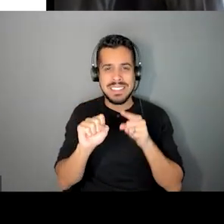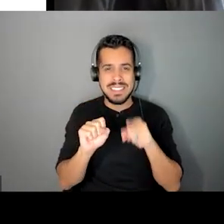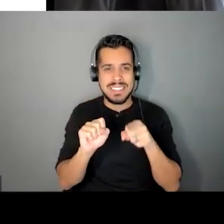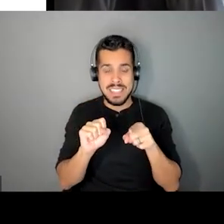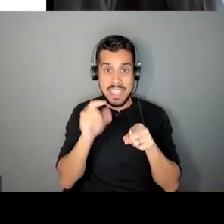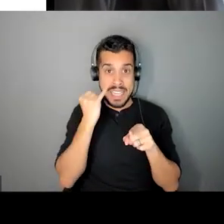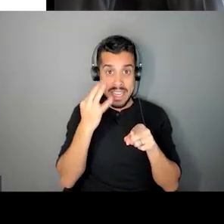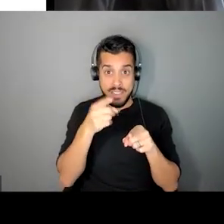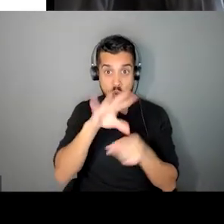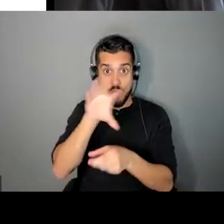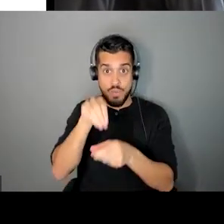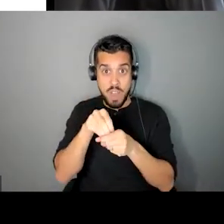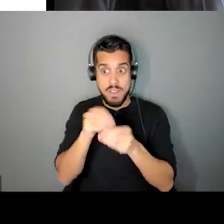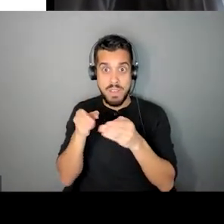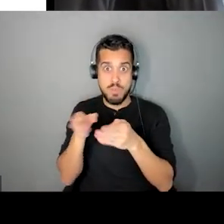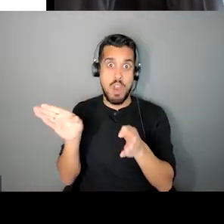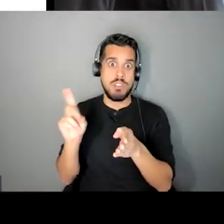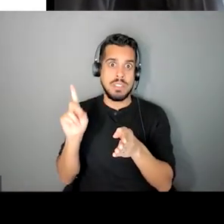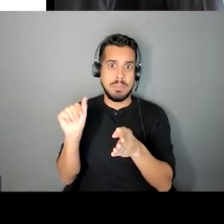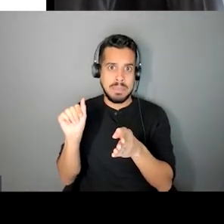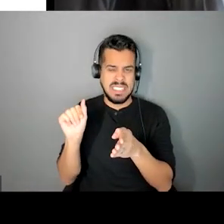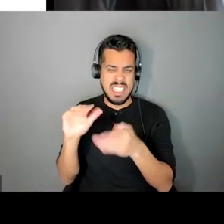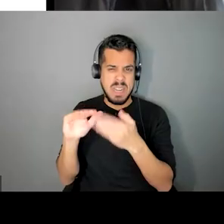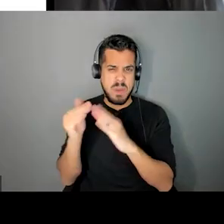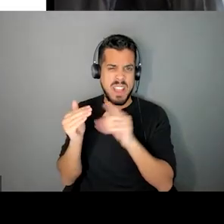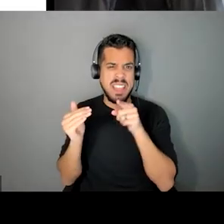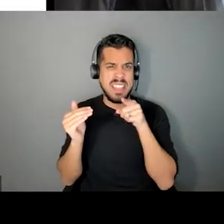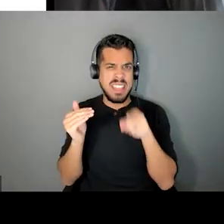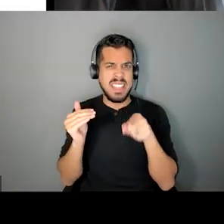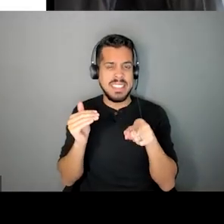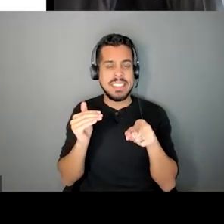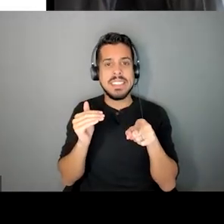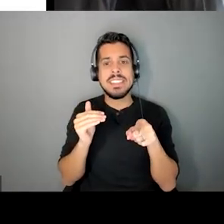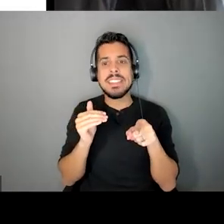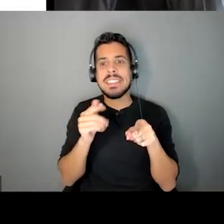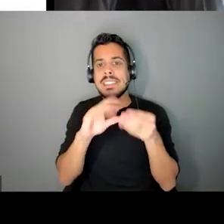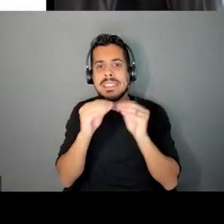the broader disability community, these statistics are not, uh... new to you,